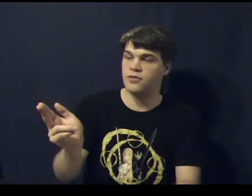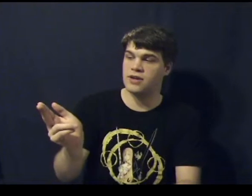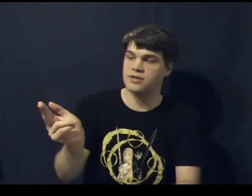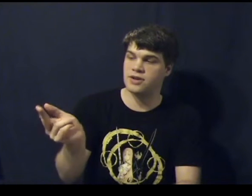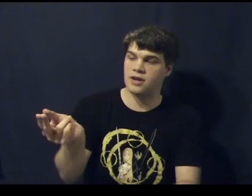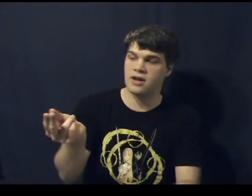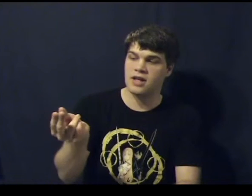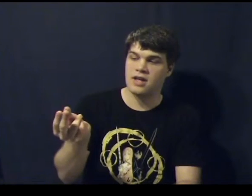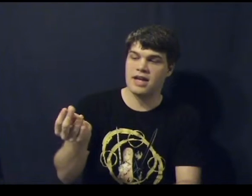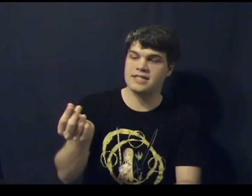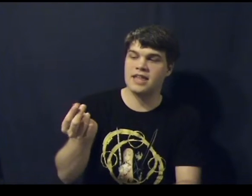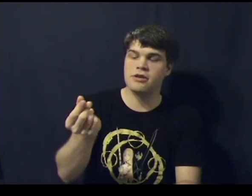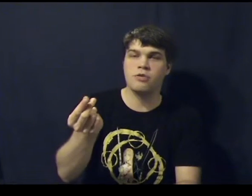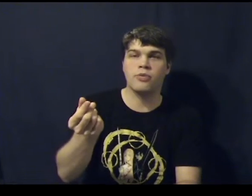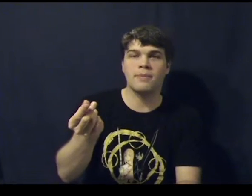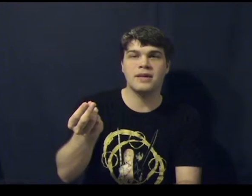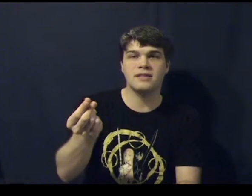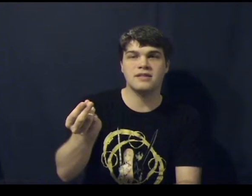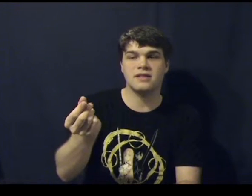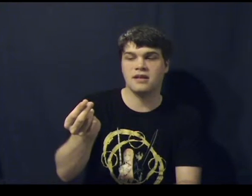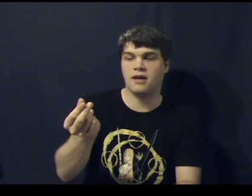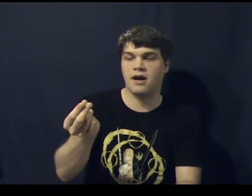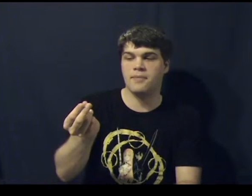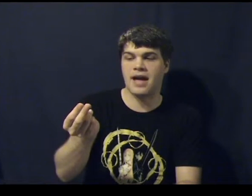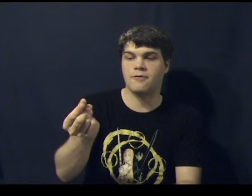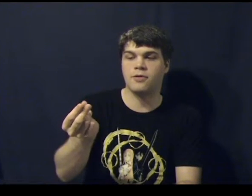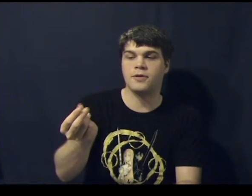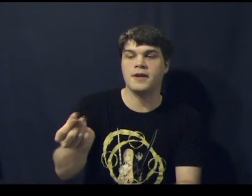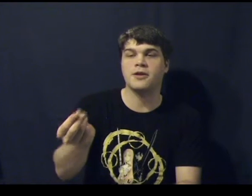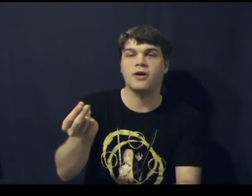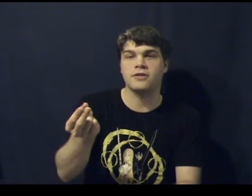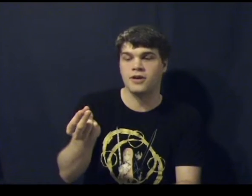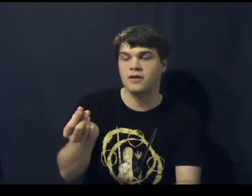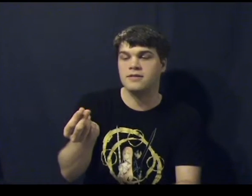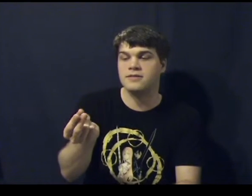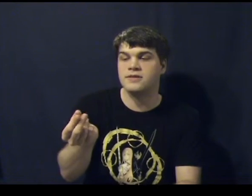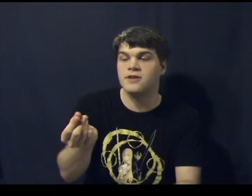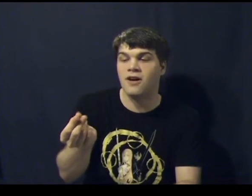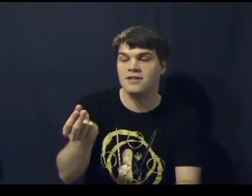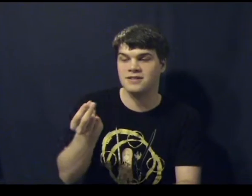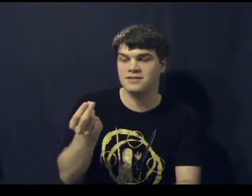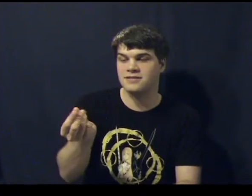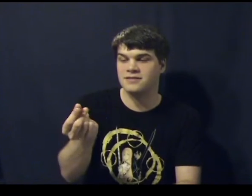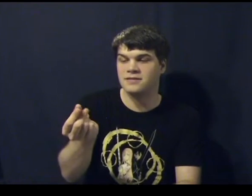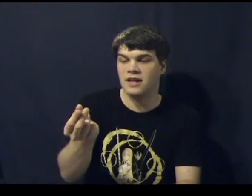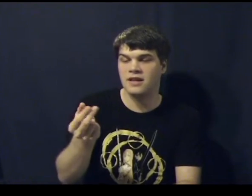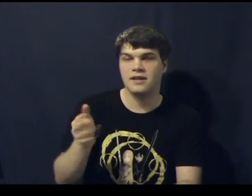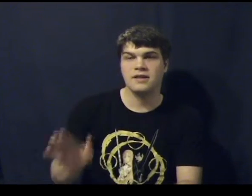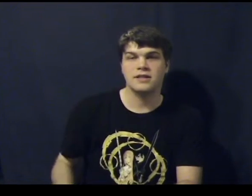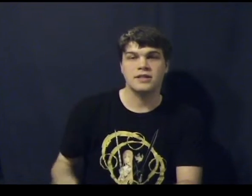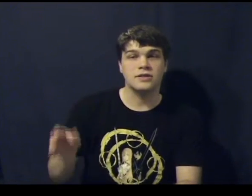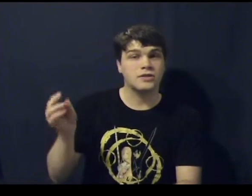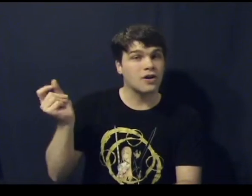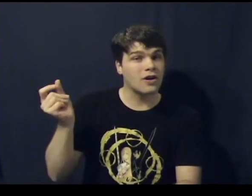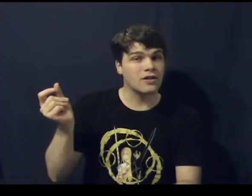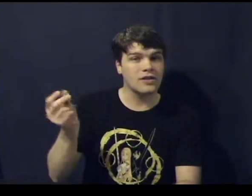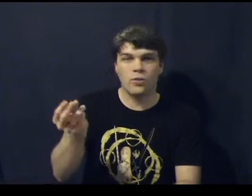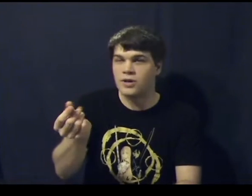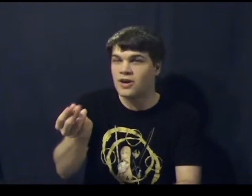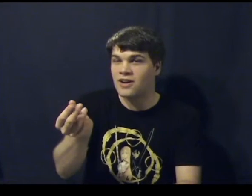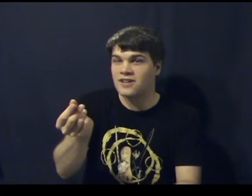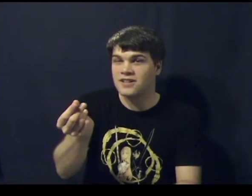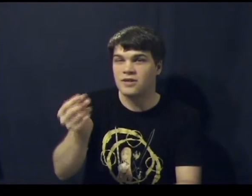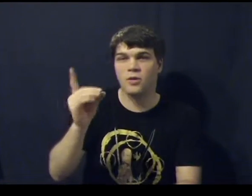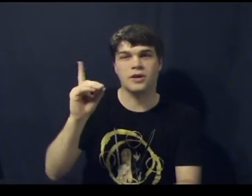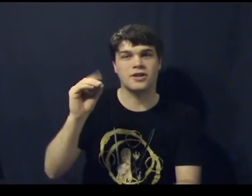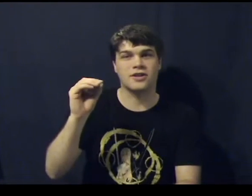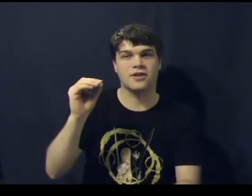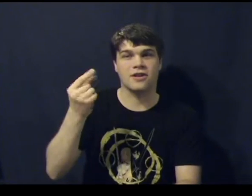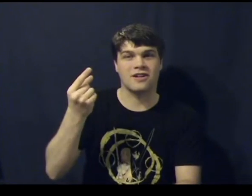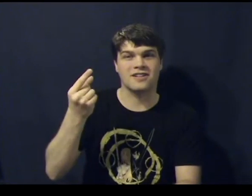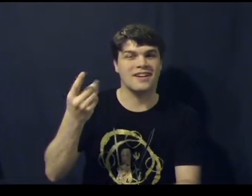fingers are kind of together and you rub it back and forth like you're calling a dog. Dog. Dog or dog or dog.